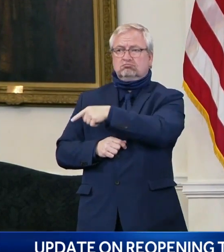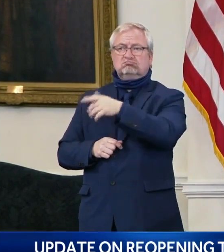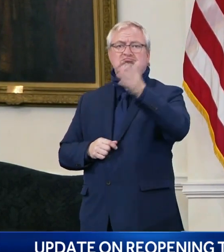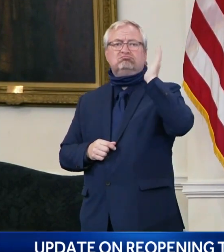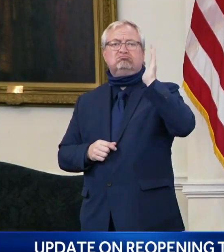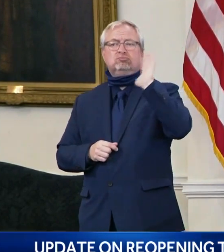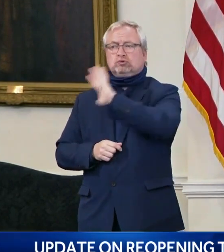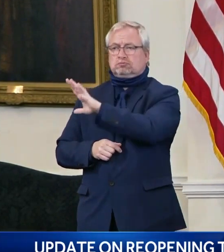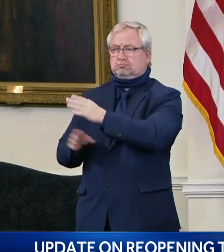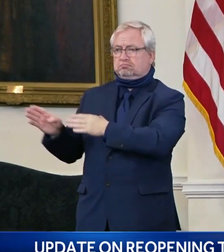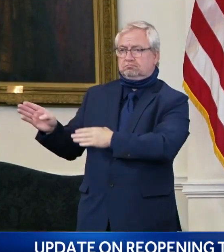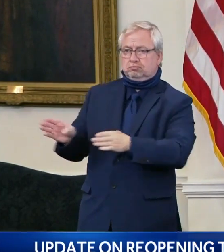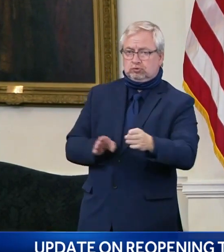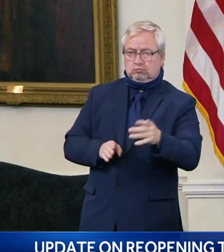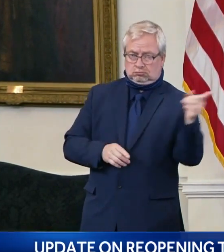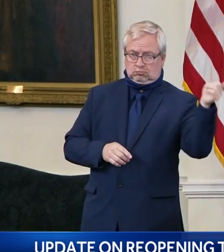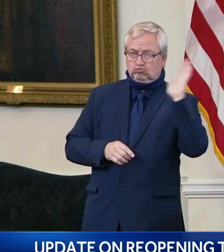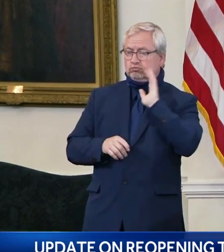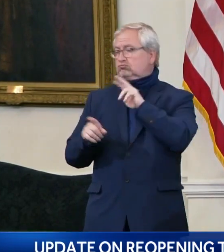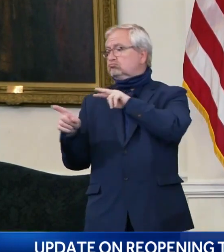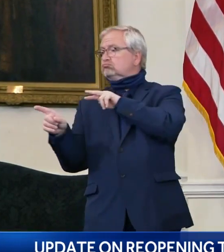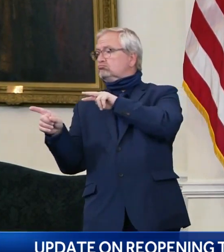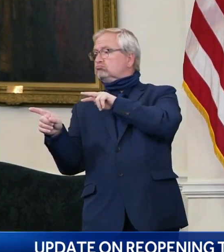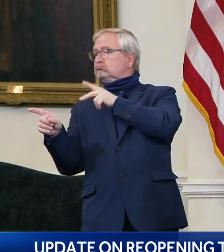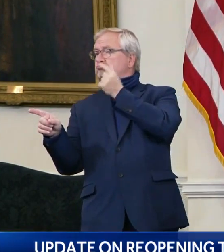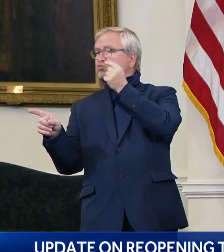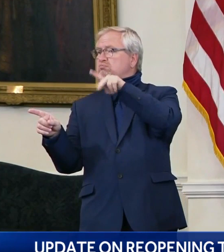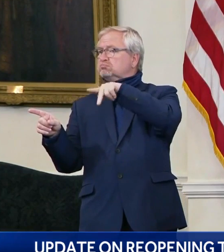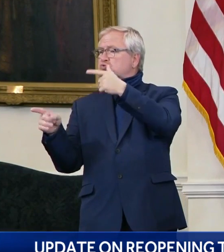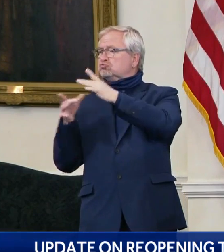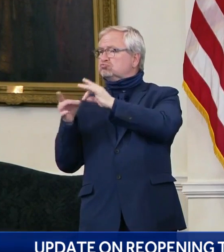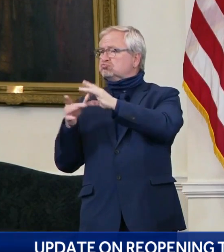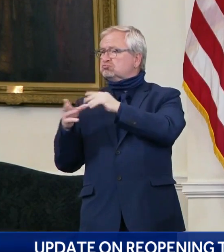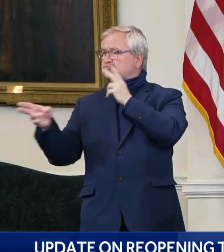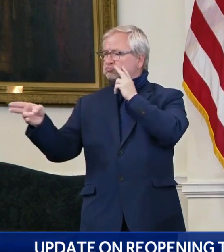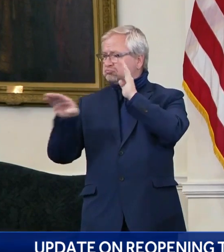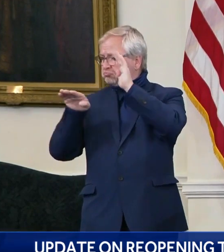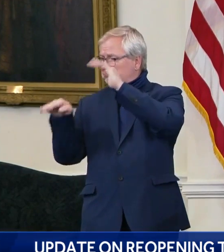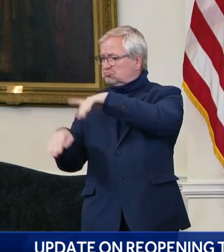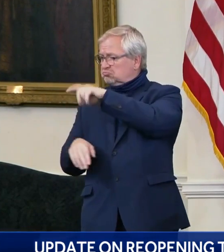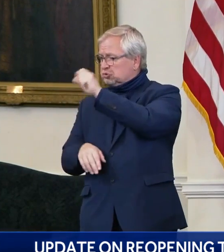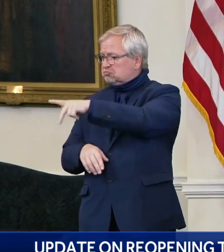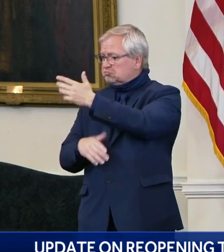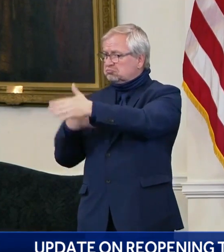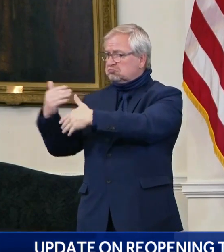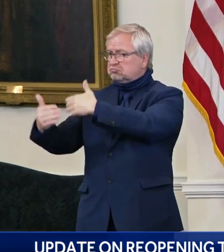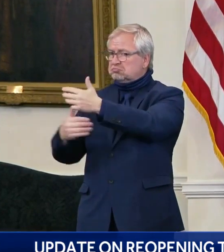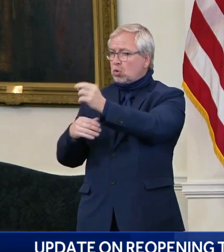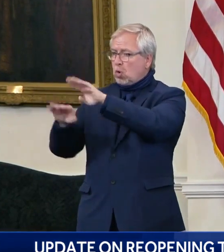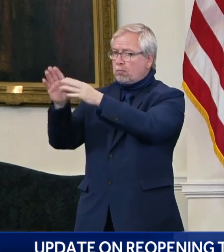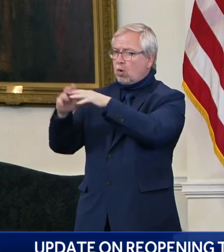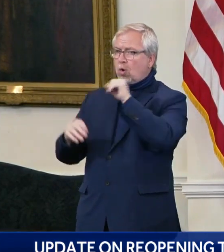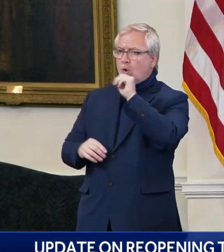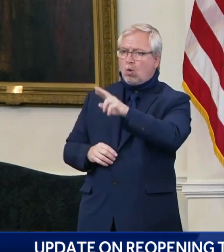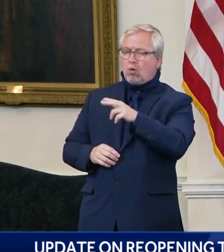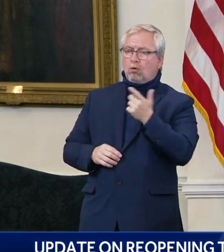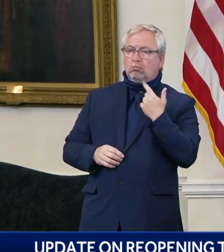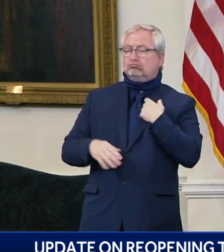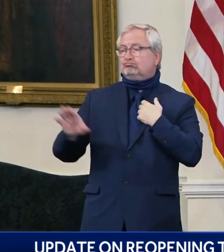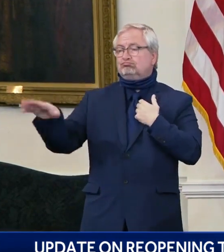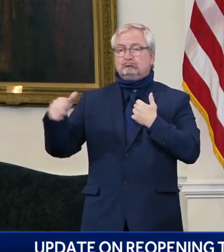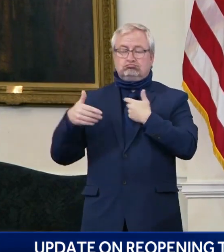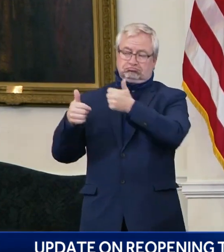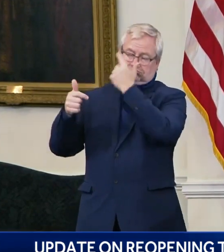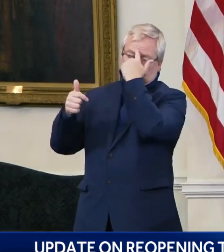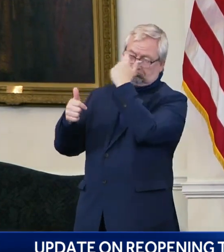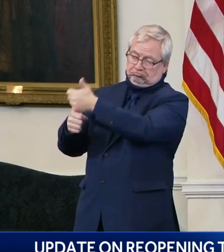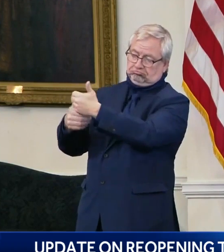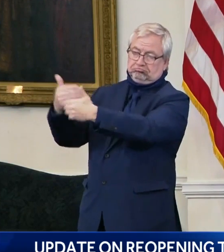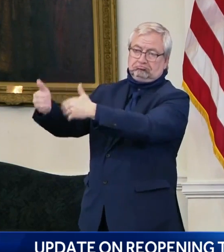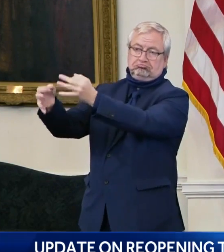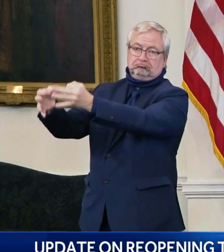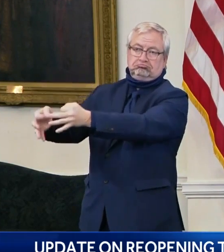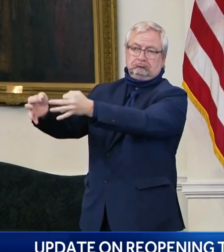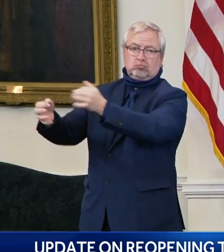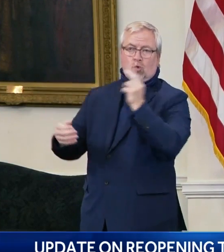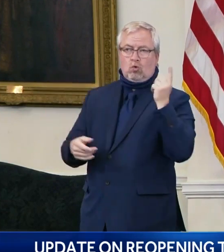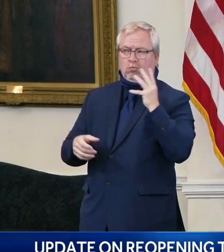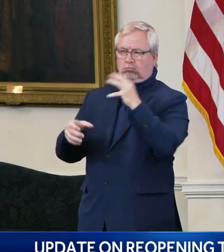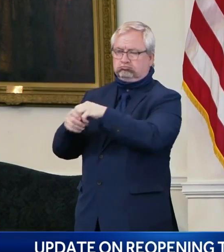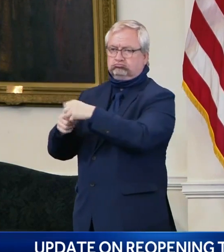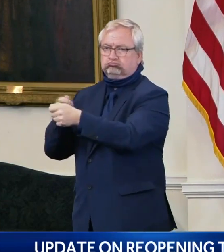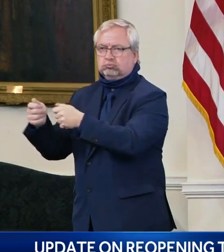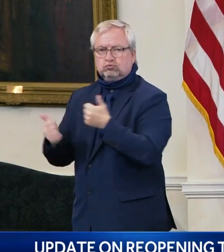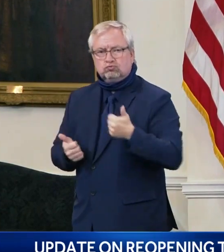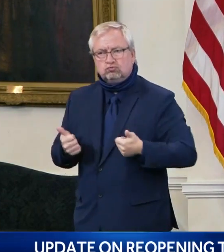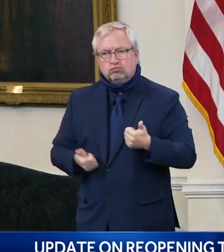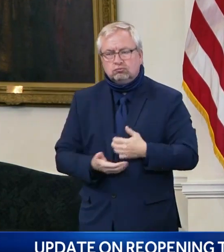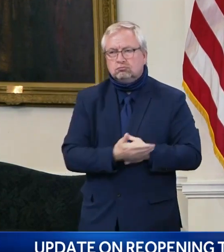WOULD YOU BE MONITORING THE NUMBERS I SAY AT SOME POINT YOUR NUMBERS HAVE IMPROVED?